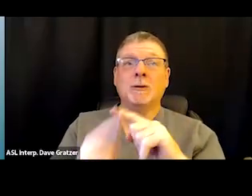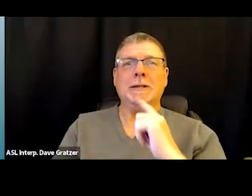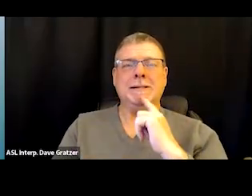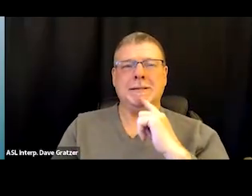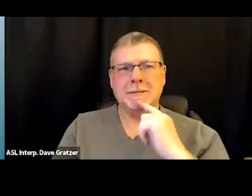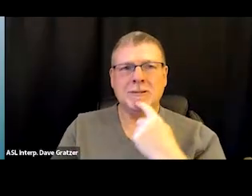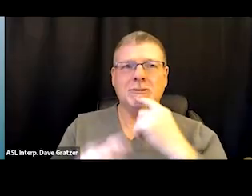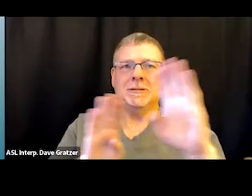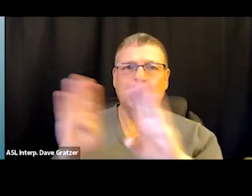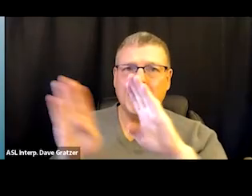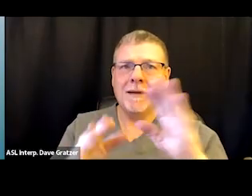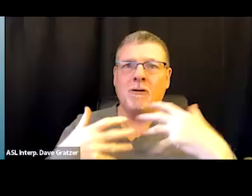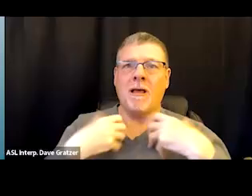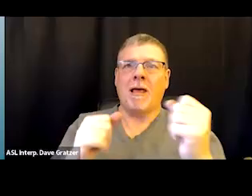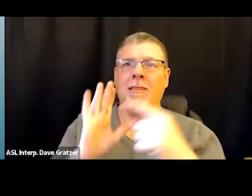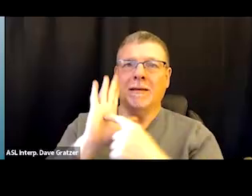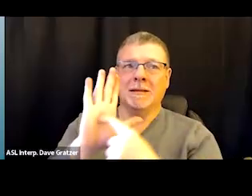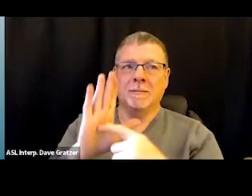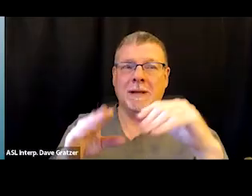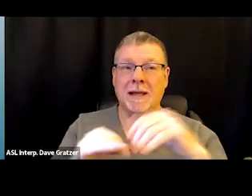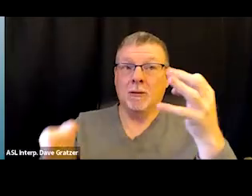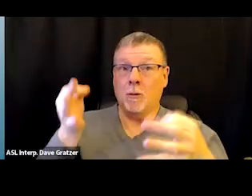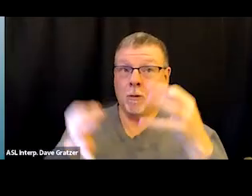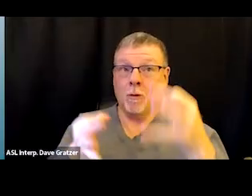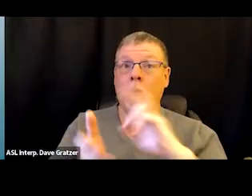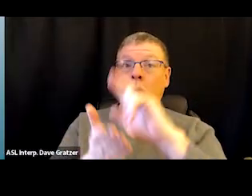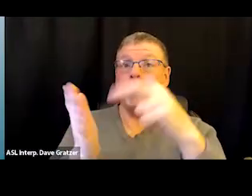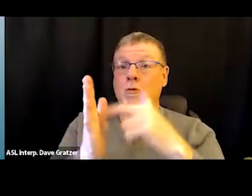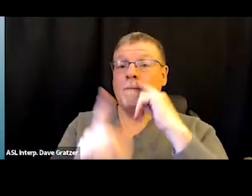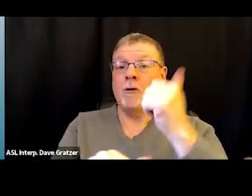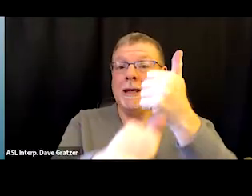behavioral health symptoms in the courtroom, the role of each court partner.